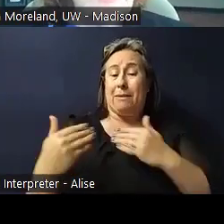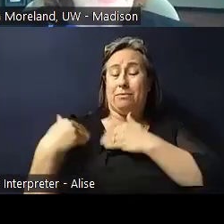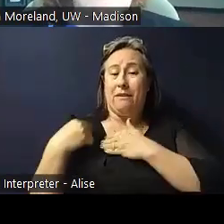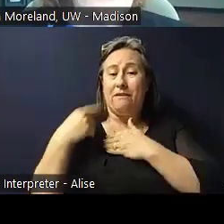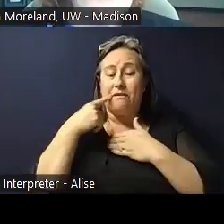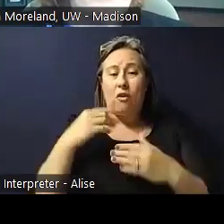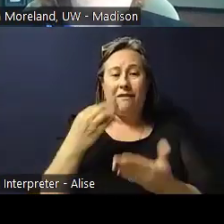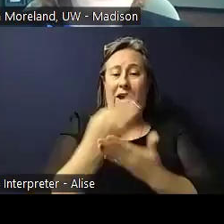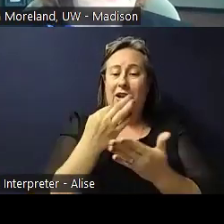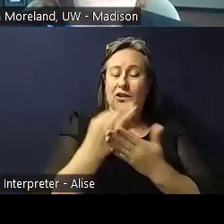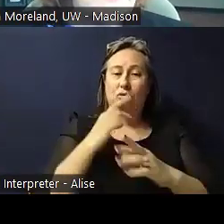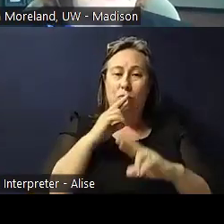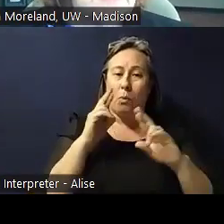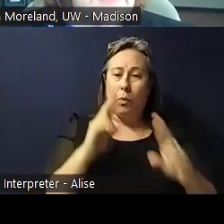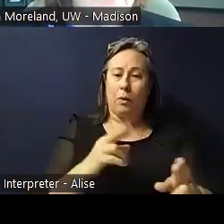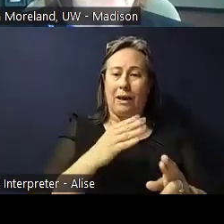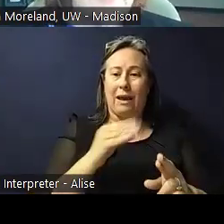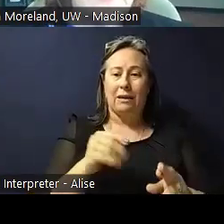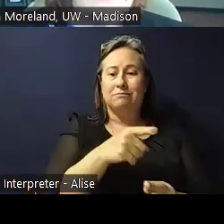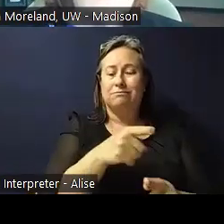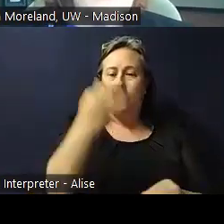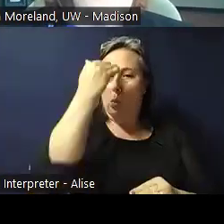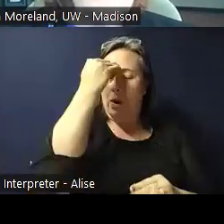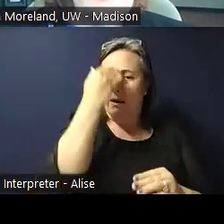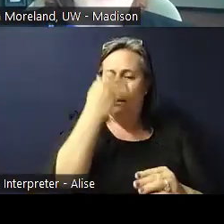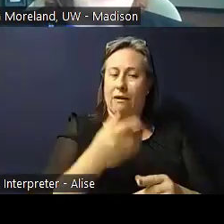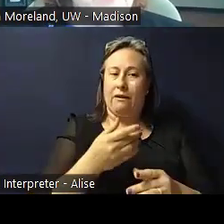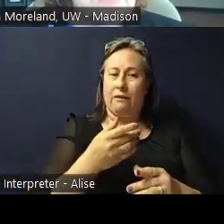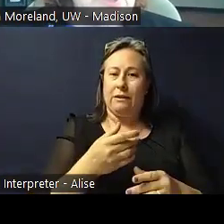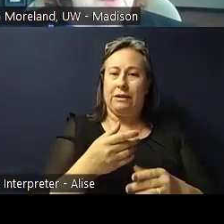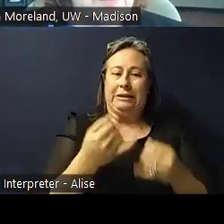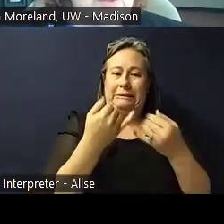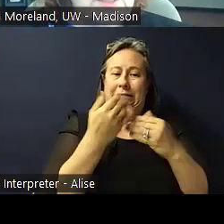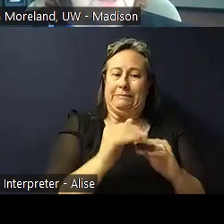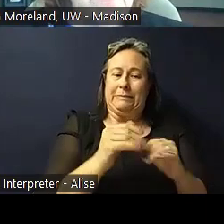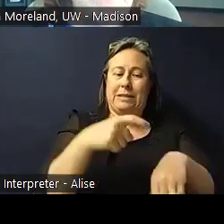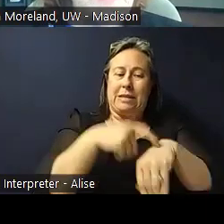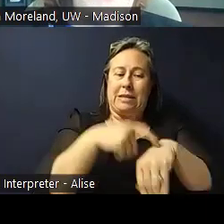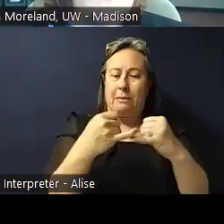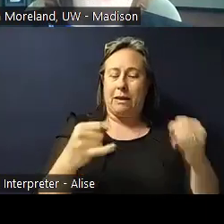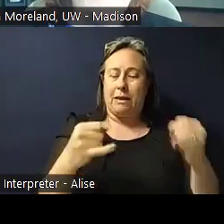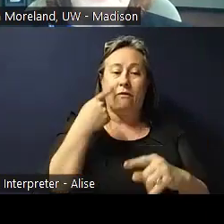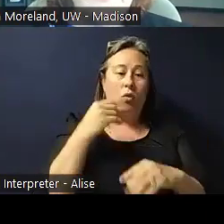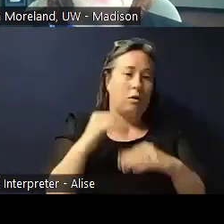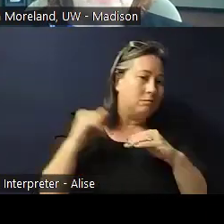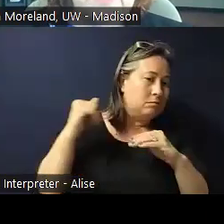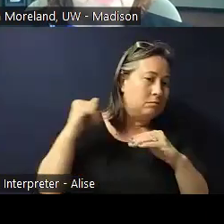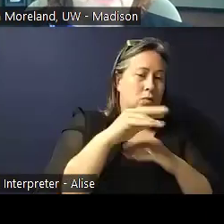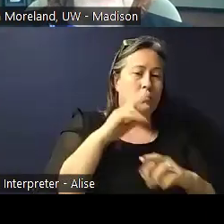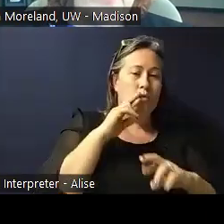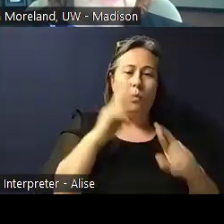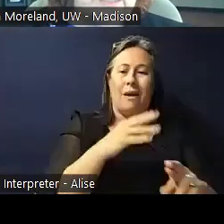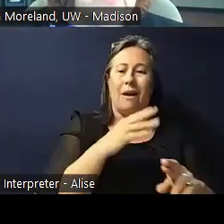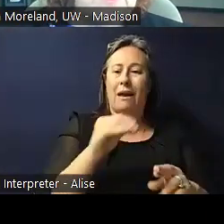and you're aware of the very tight timelines to get those financial reports submitted and of the consequences if we don't.